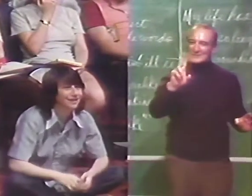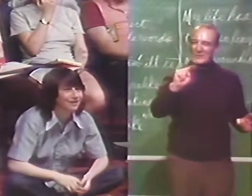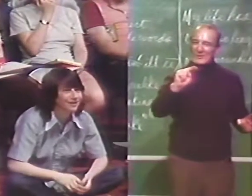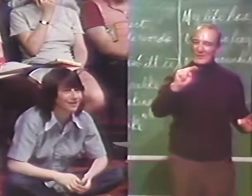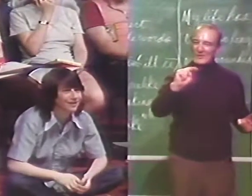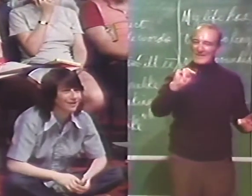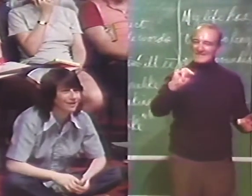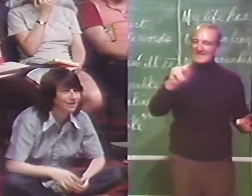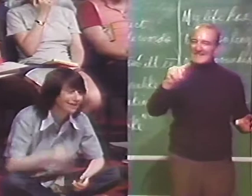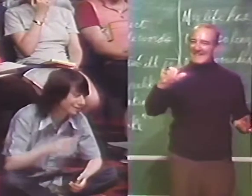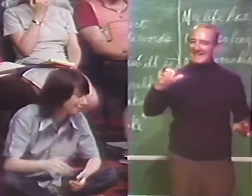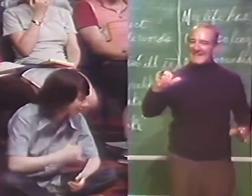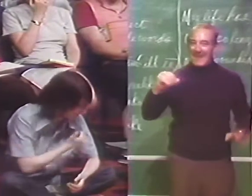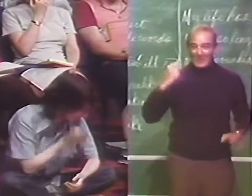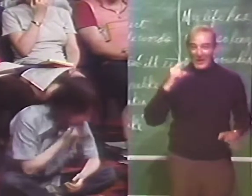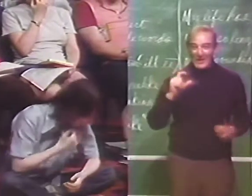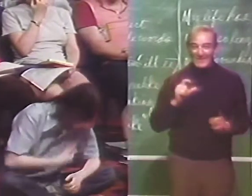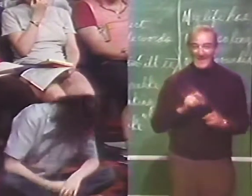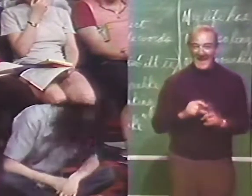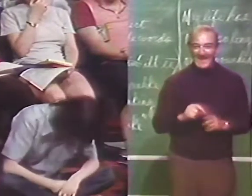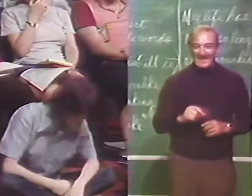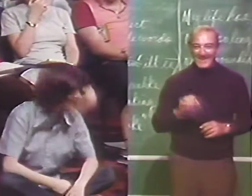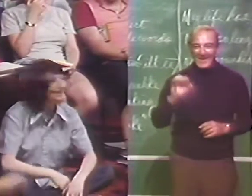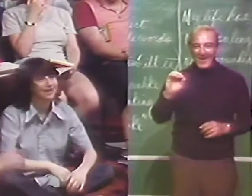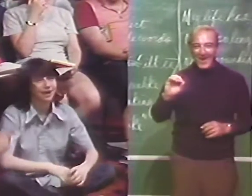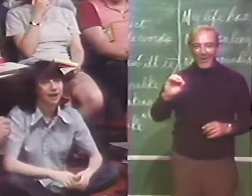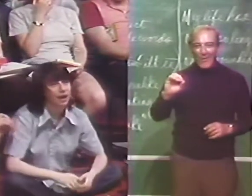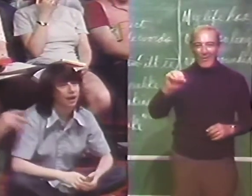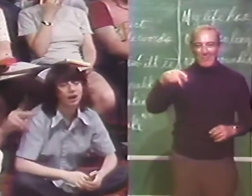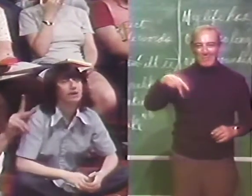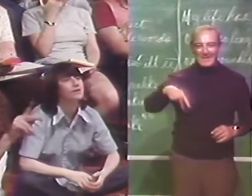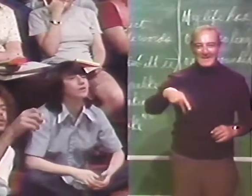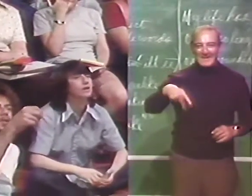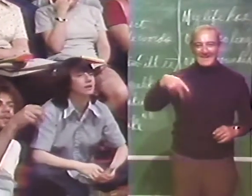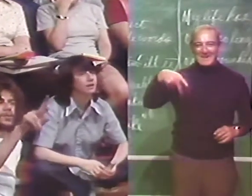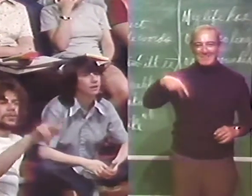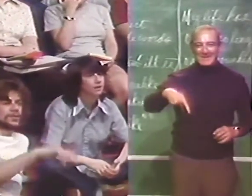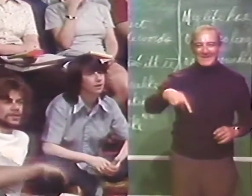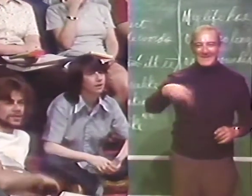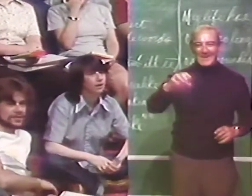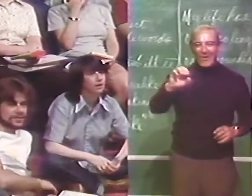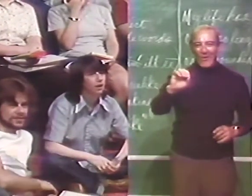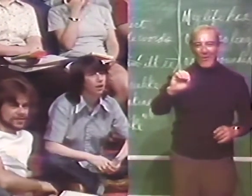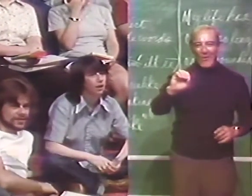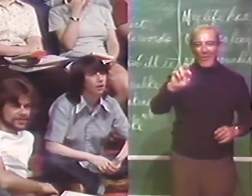YES. OPPORTUNITY. HAVE YOU HEARD OF THAT?